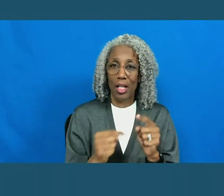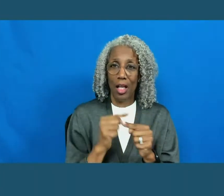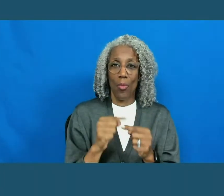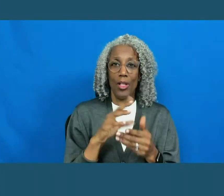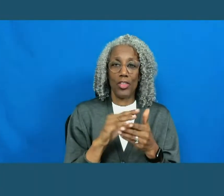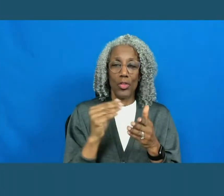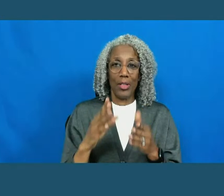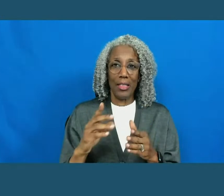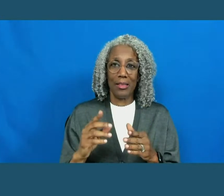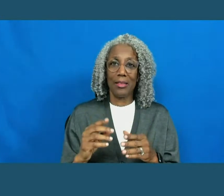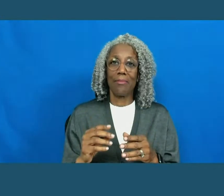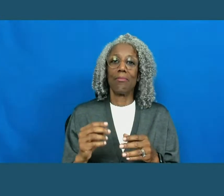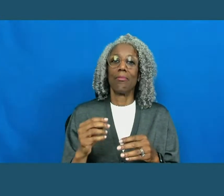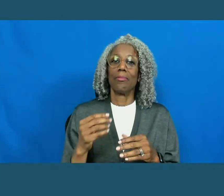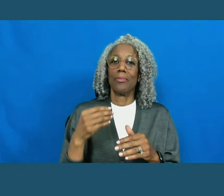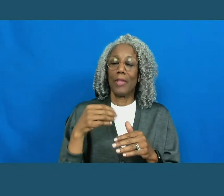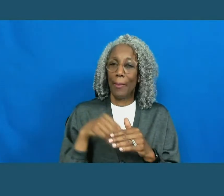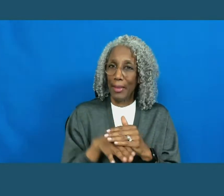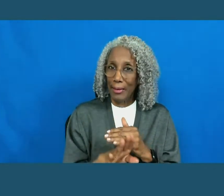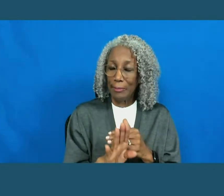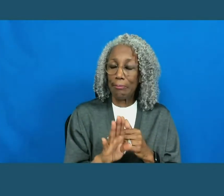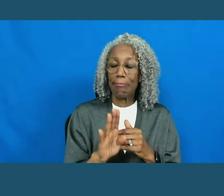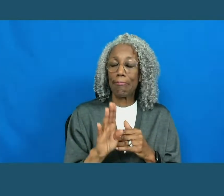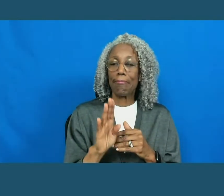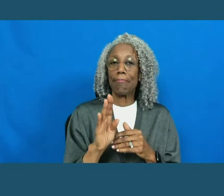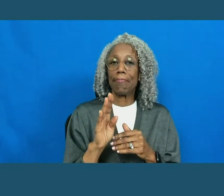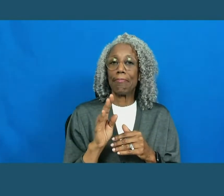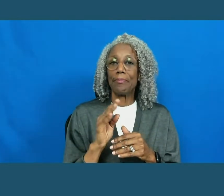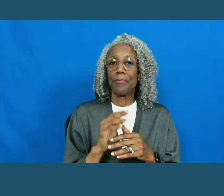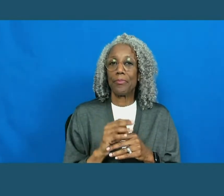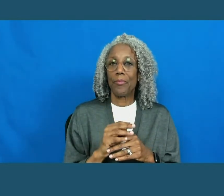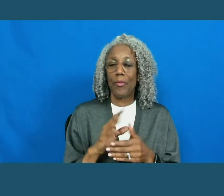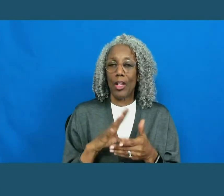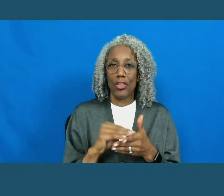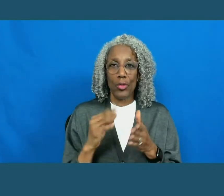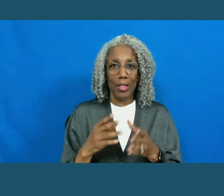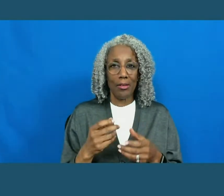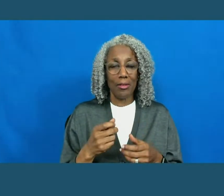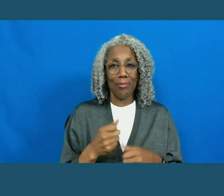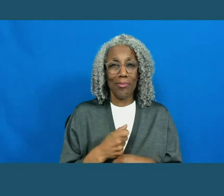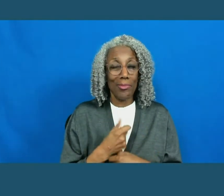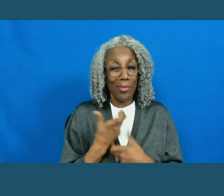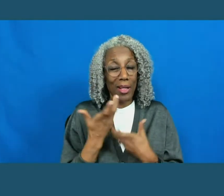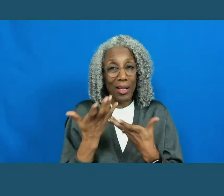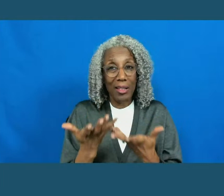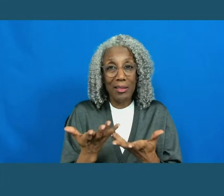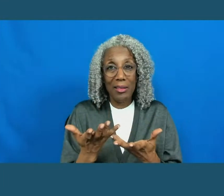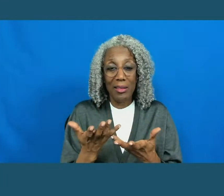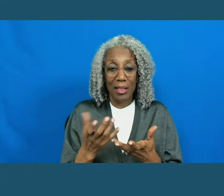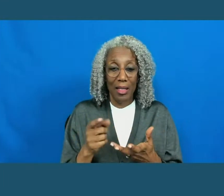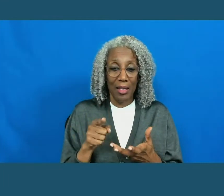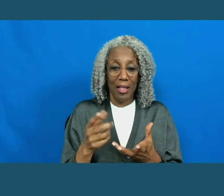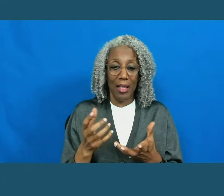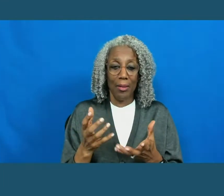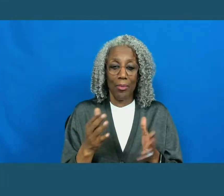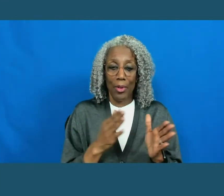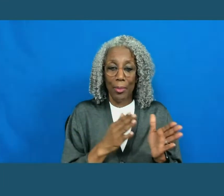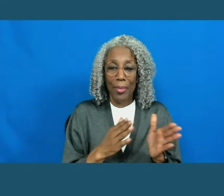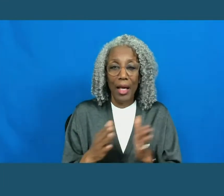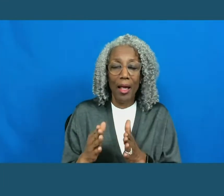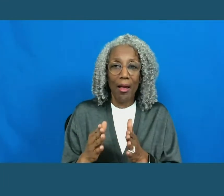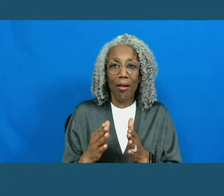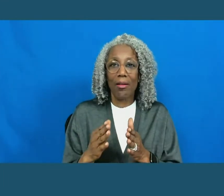adults to be able to make these